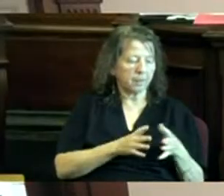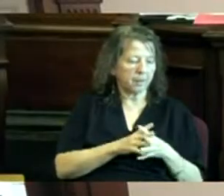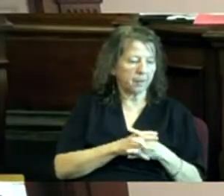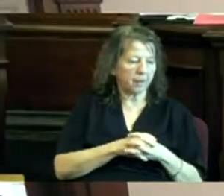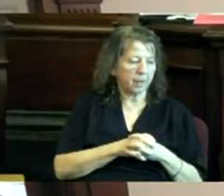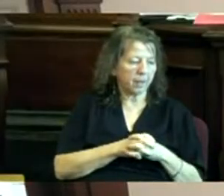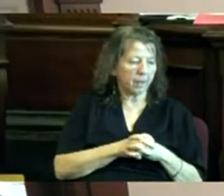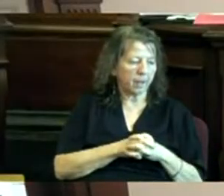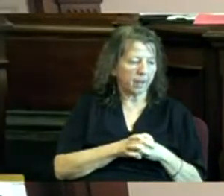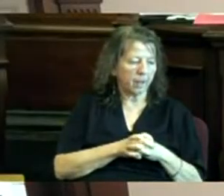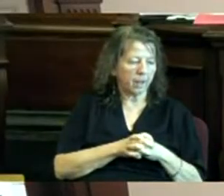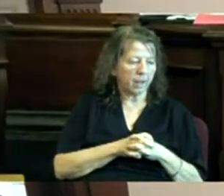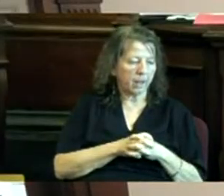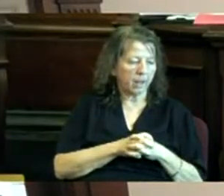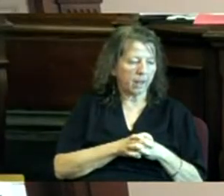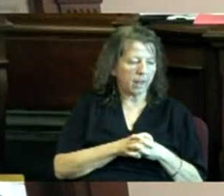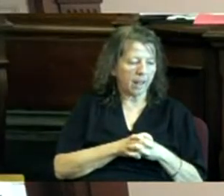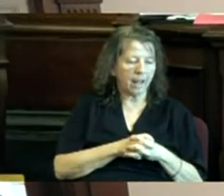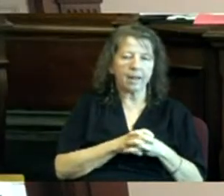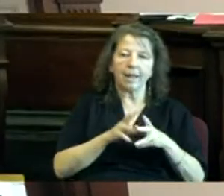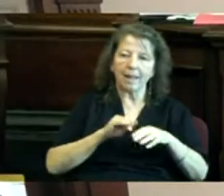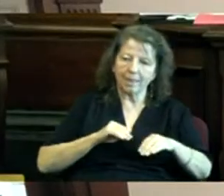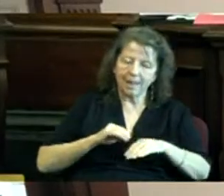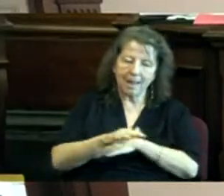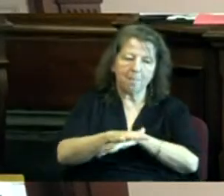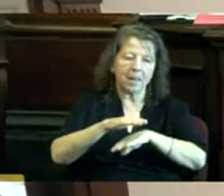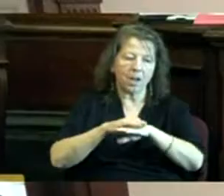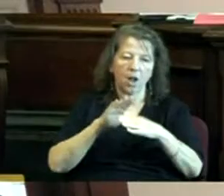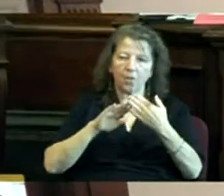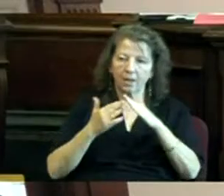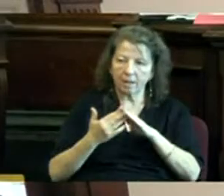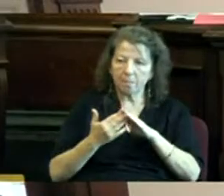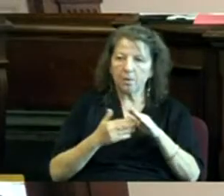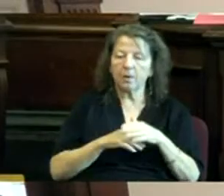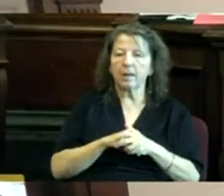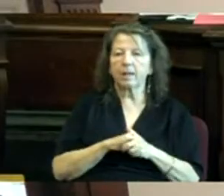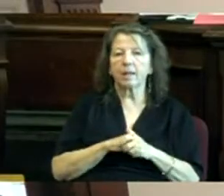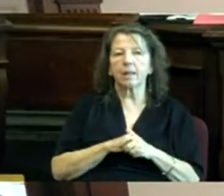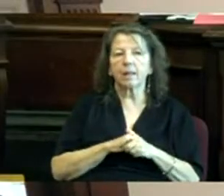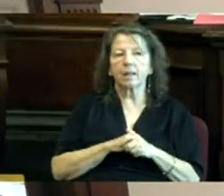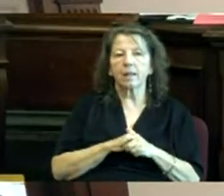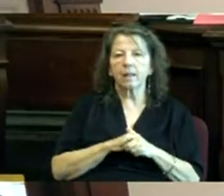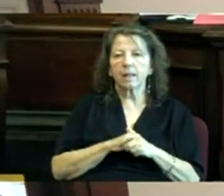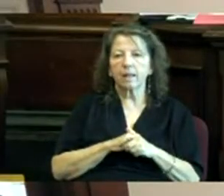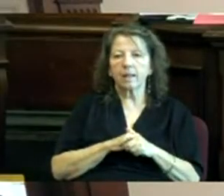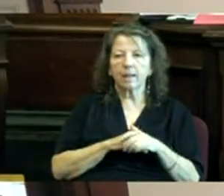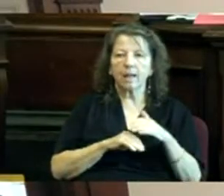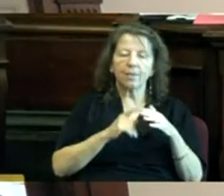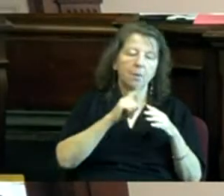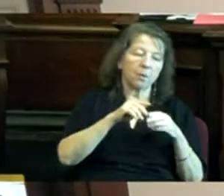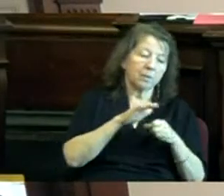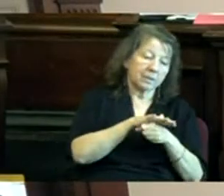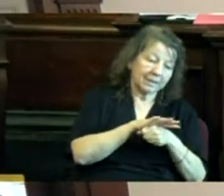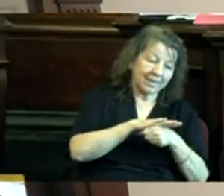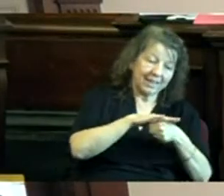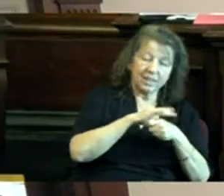submissions, and the ones that we ended up choosing had a broad